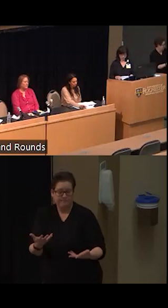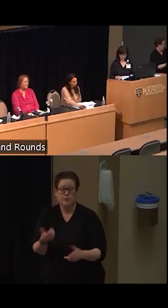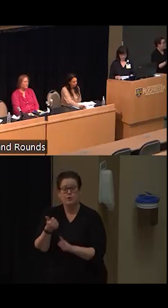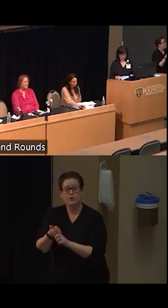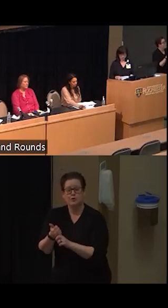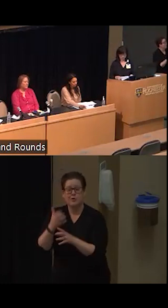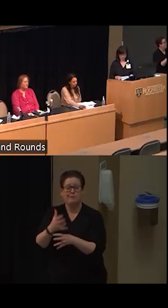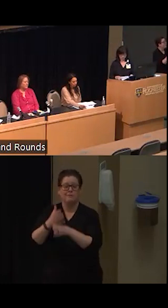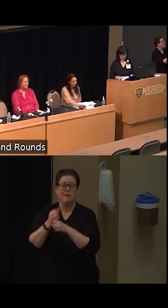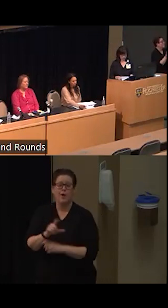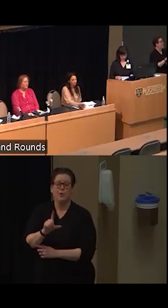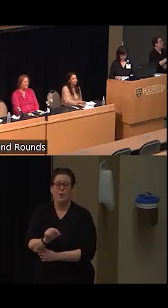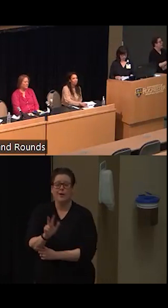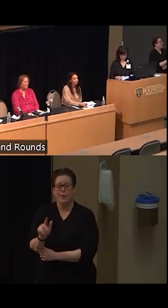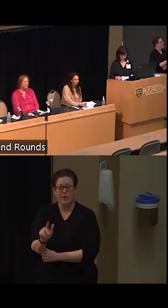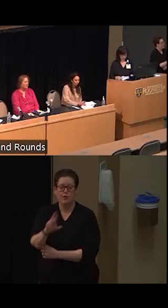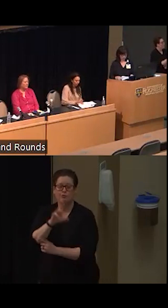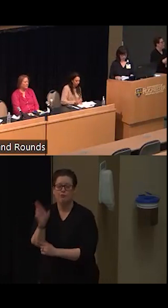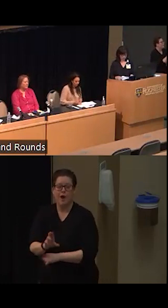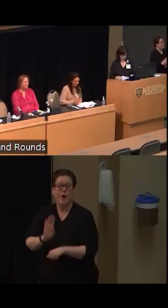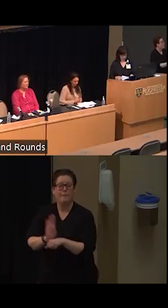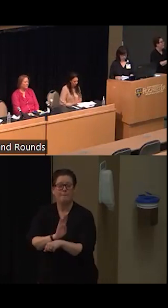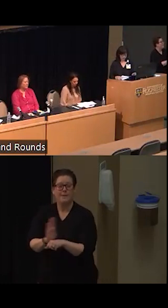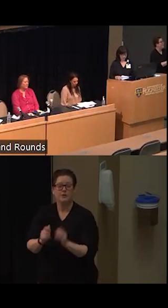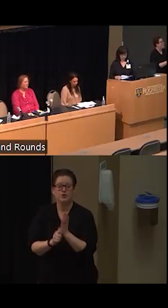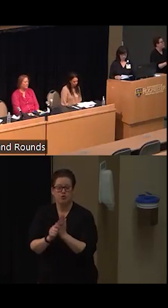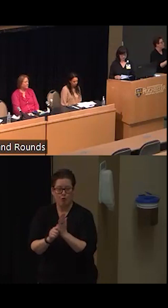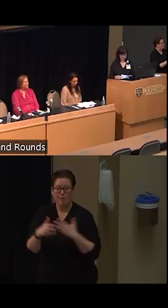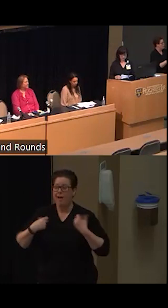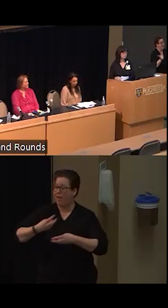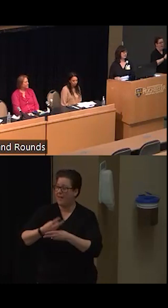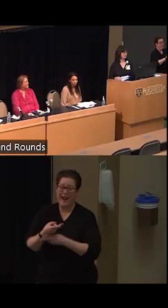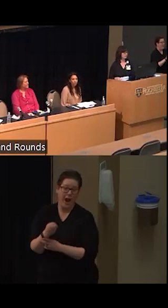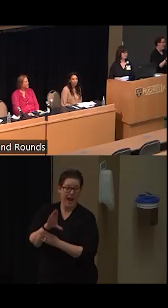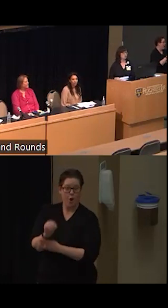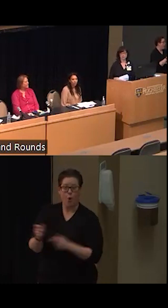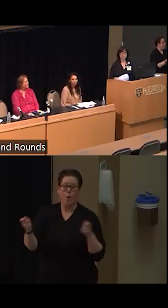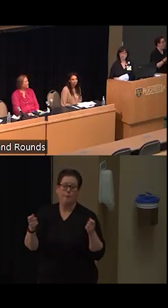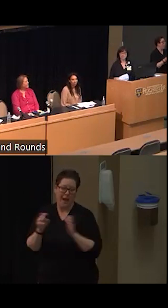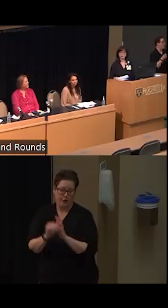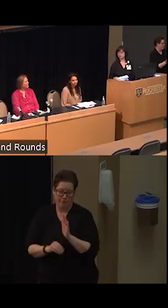the recipient of the 2023 Rochester Business Journal Healthcare hero management award so as